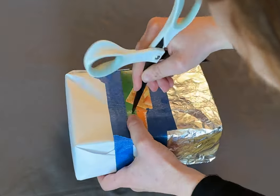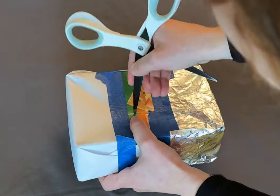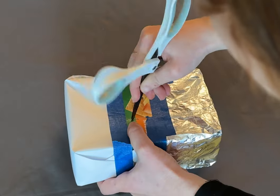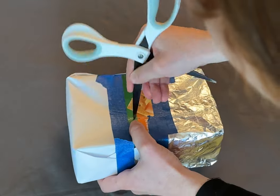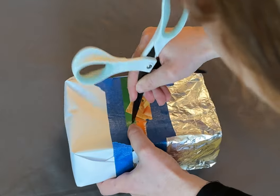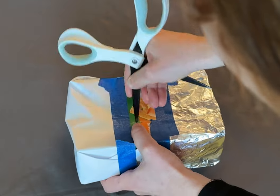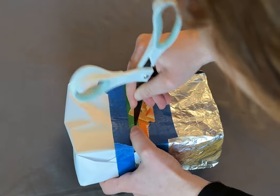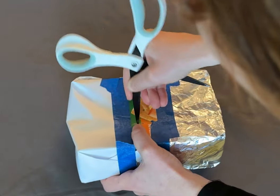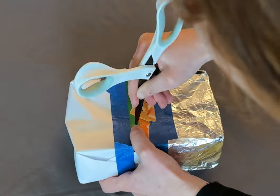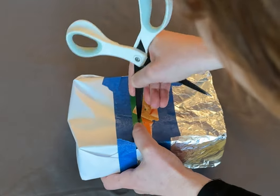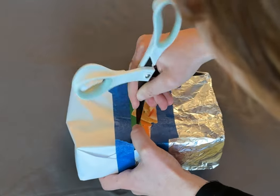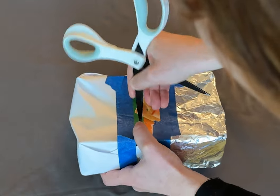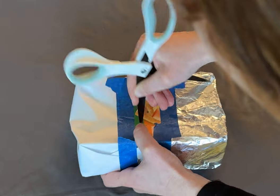Cut a viewing hole where you can see the white paper inside the box or tube.